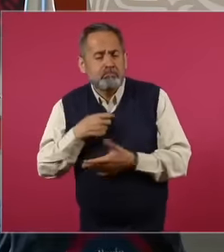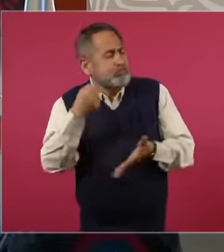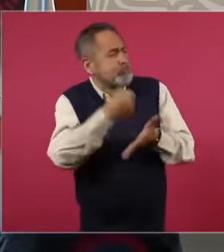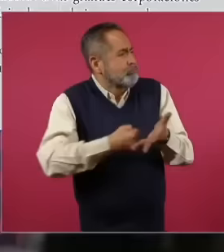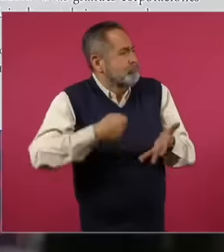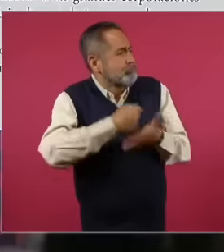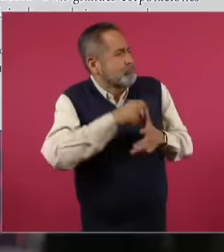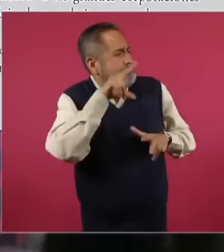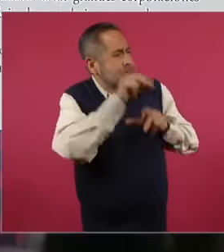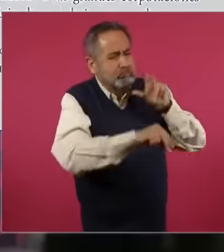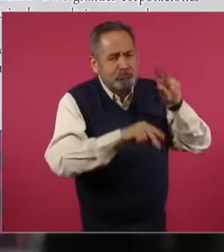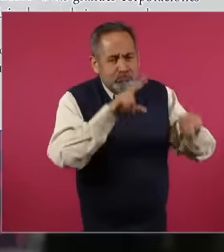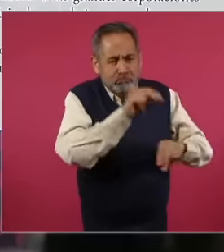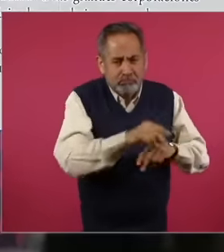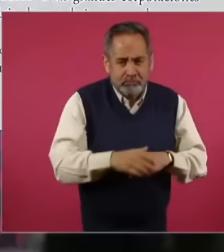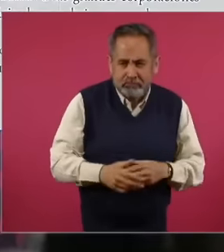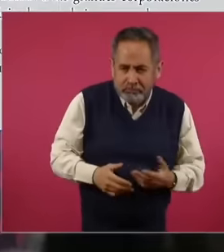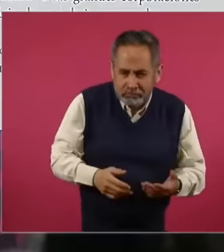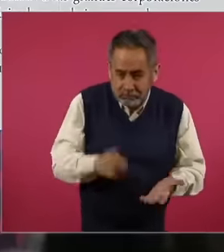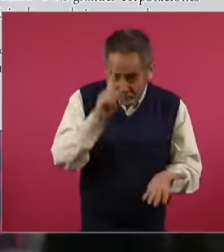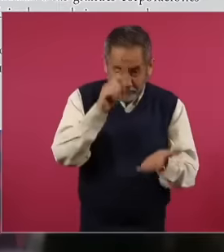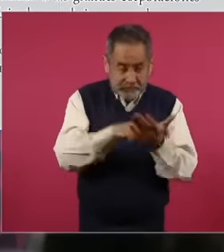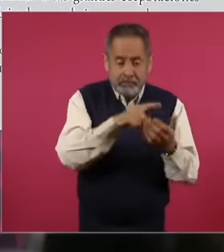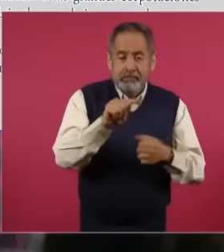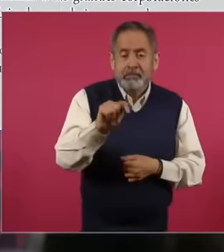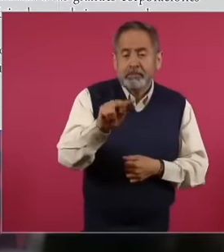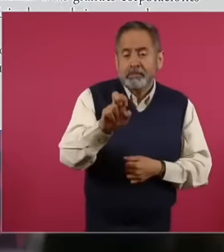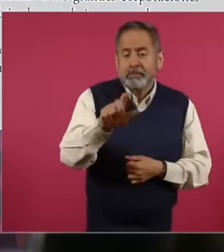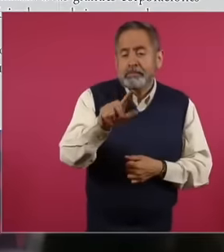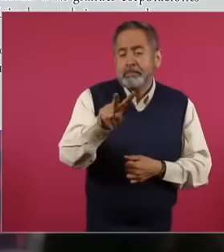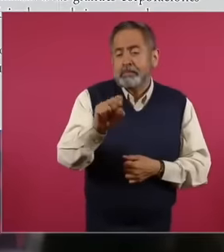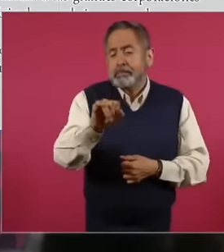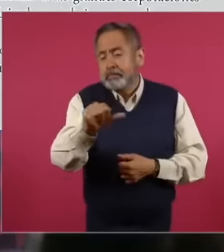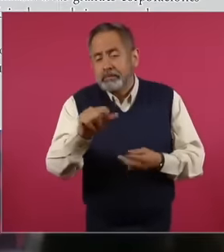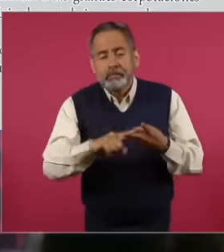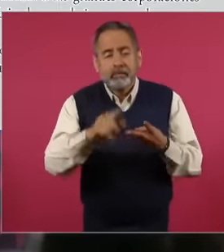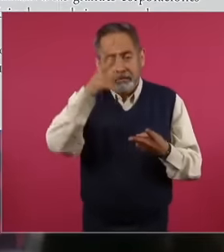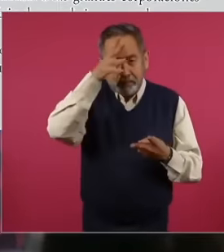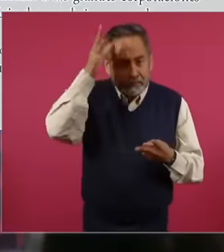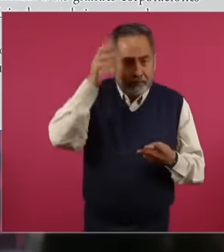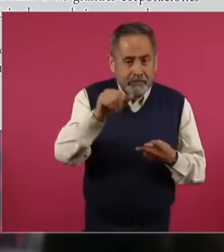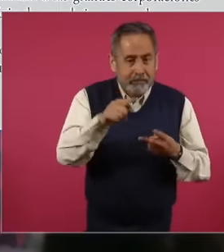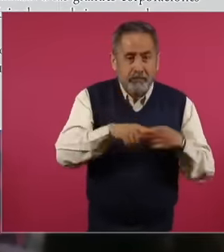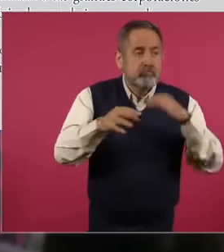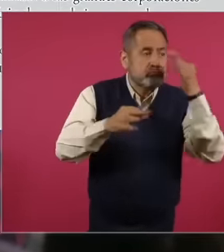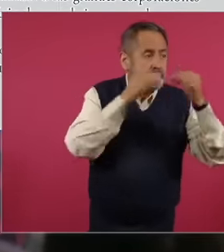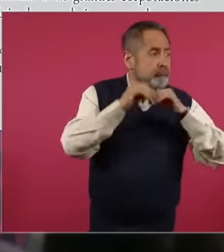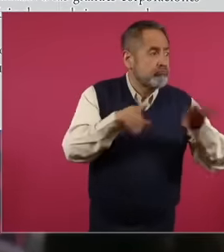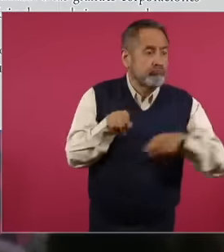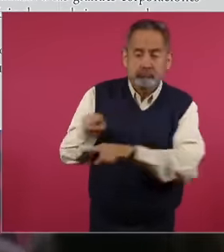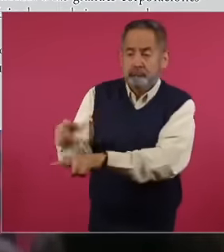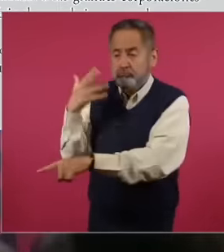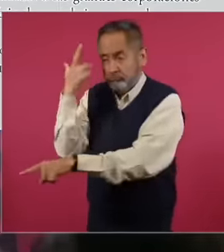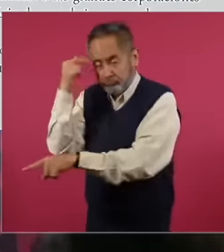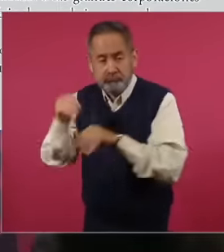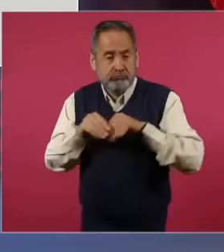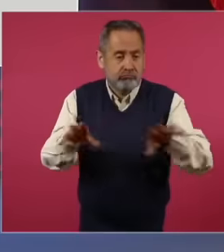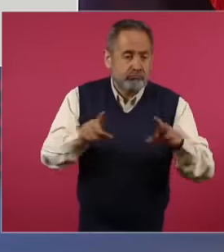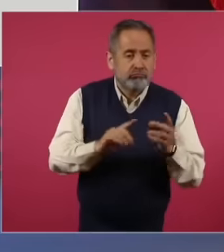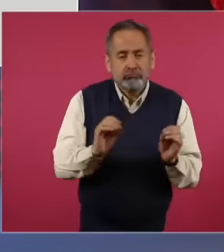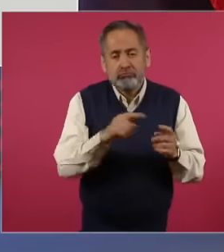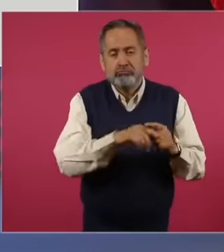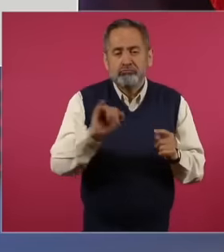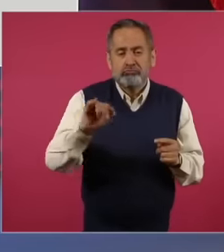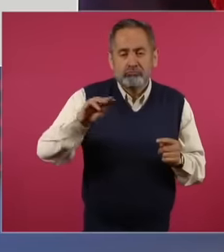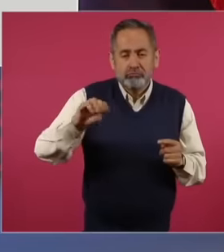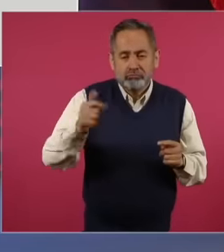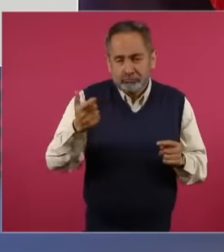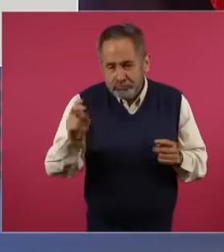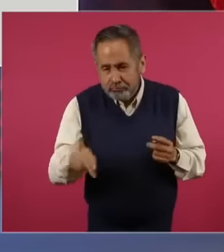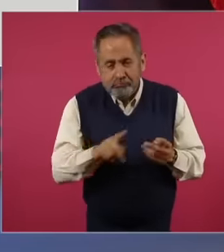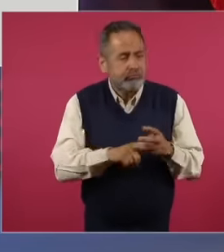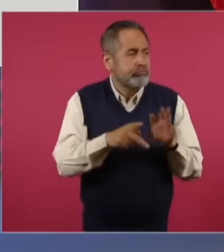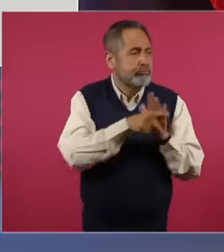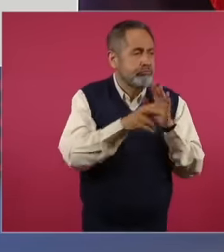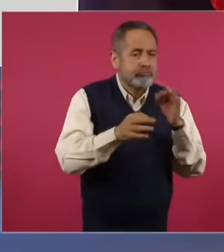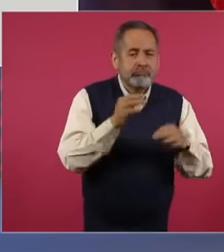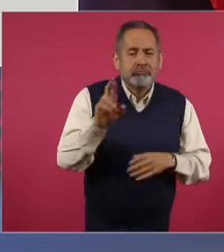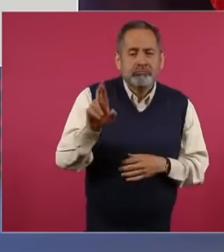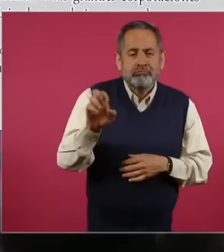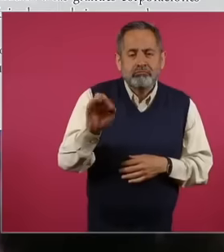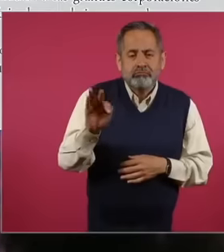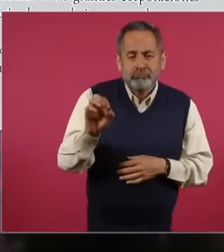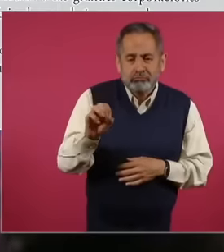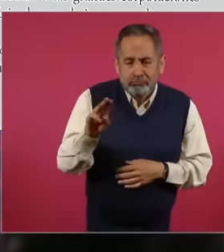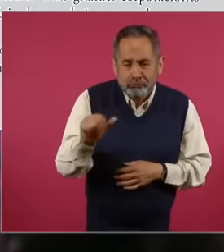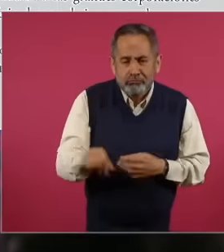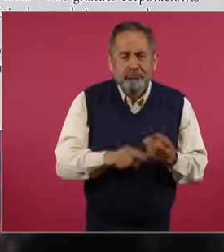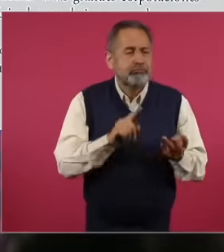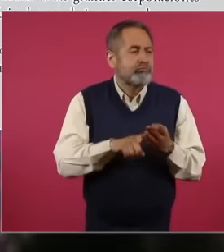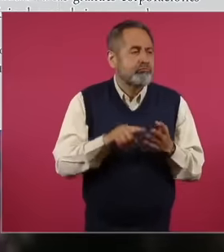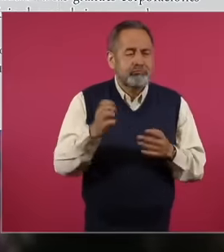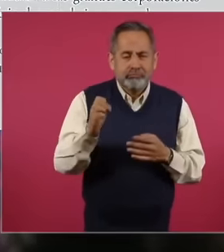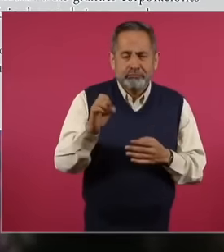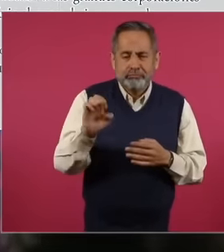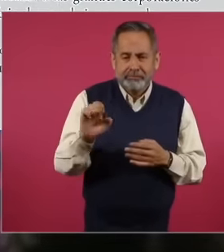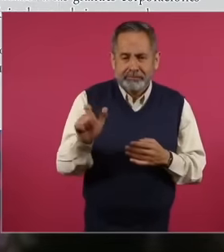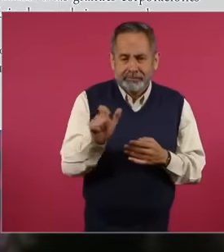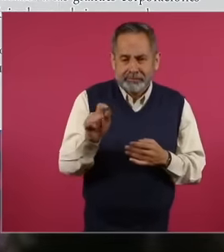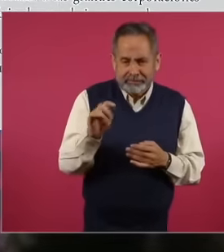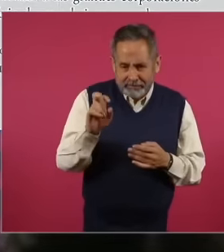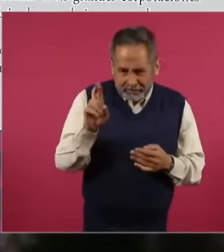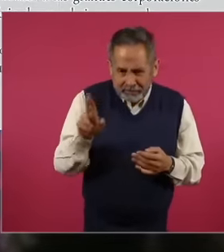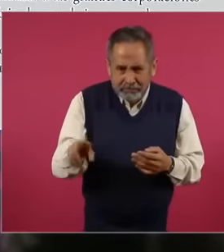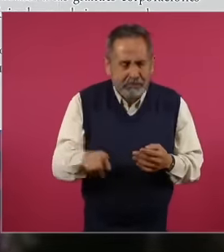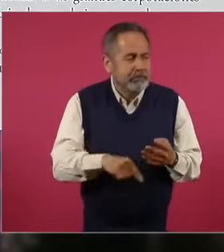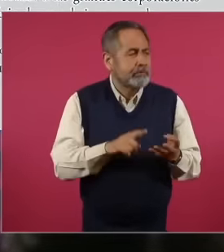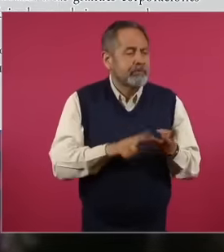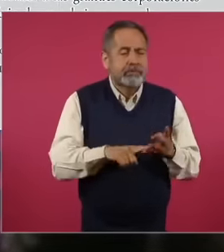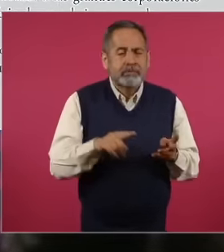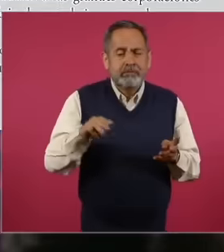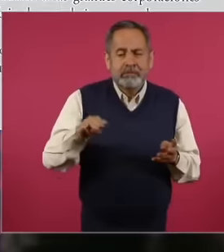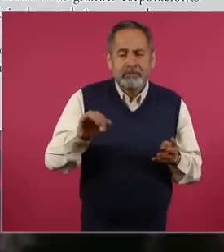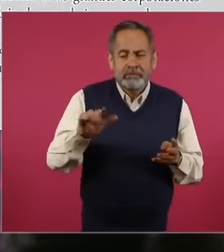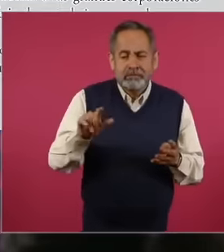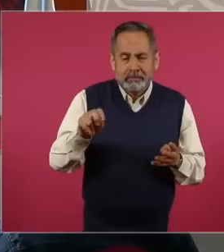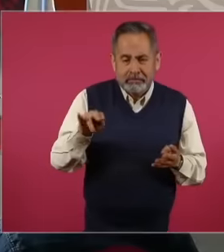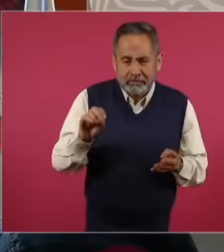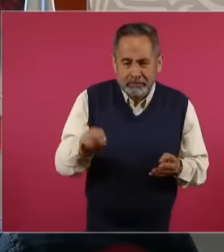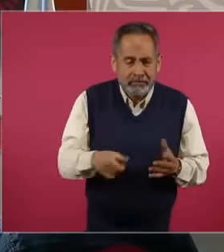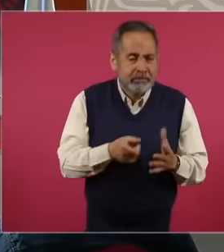you believe that Televisa or Azteca or Imagen the reform exel Millennium